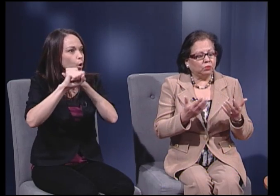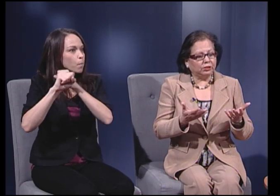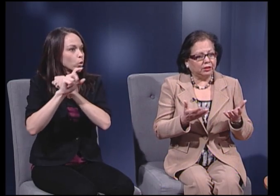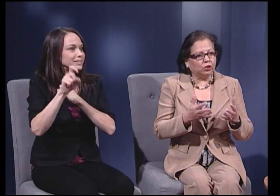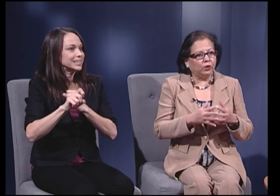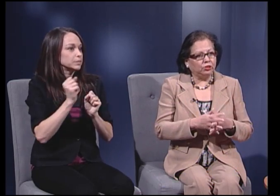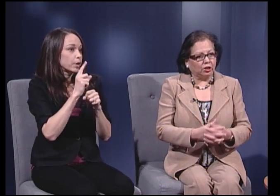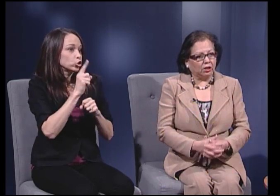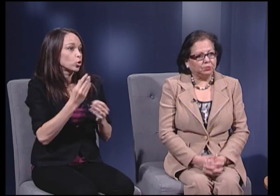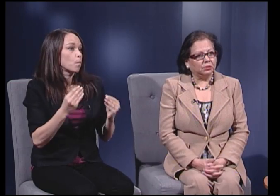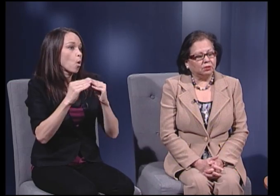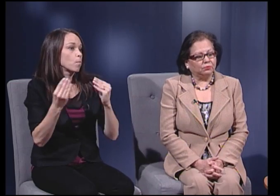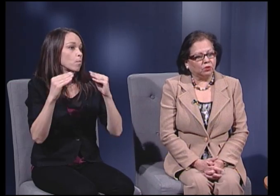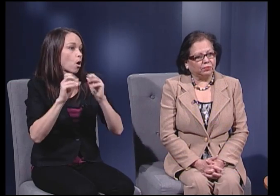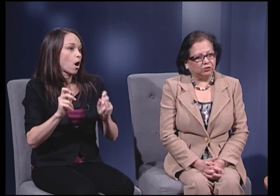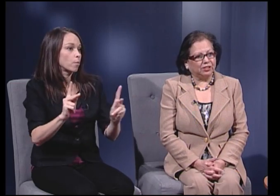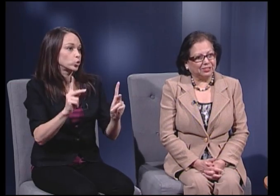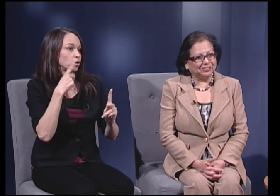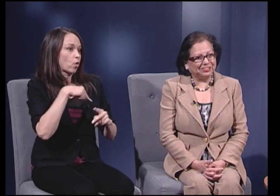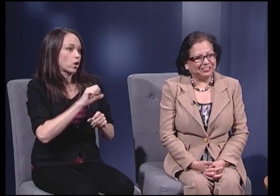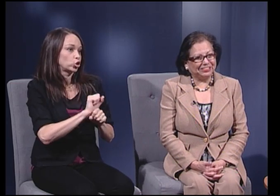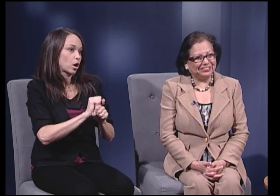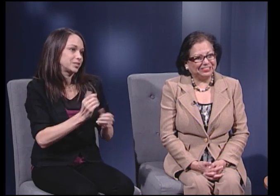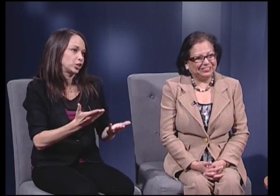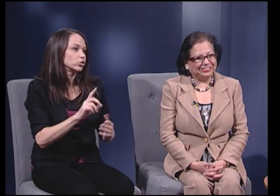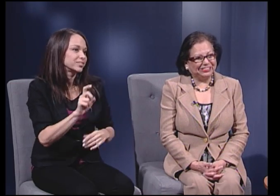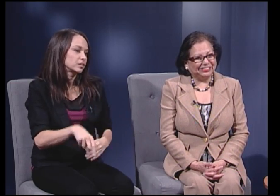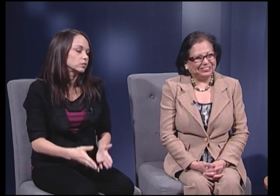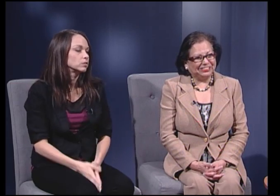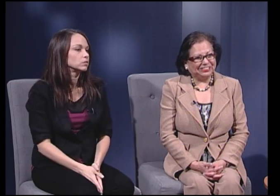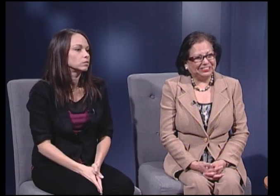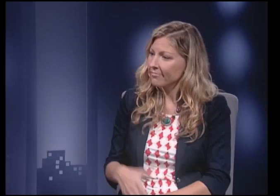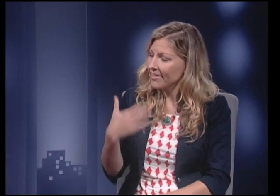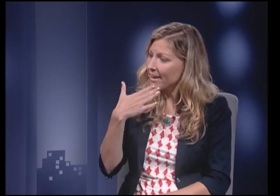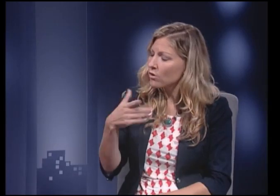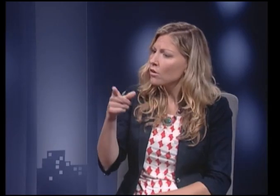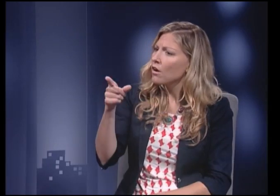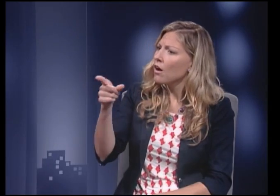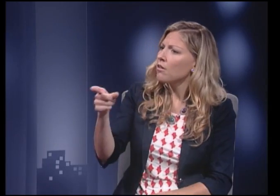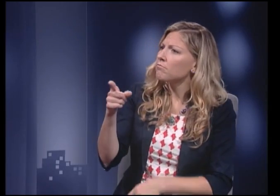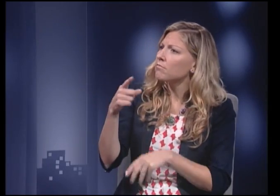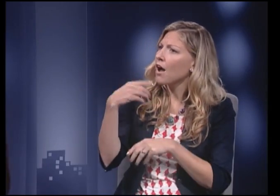which again create jobs for our fellow Texans. Thank you.